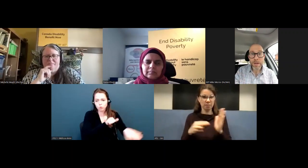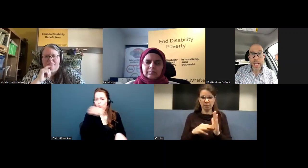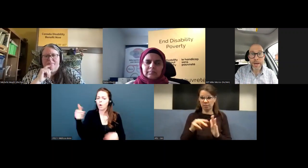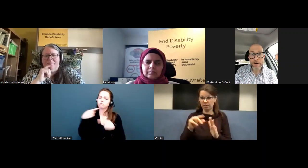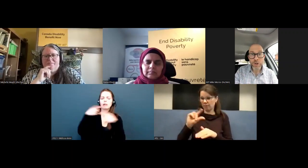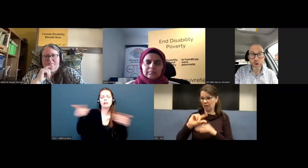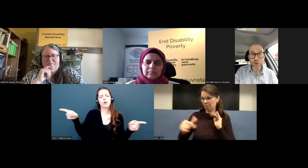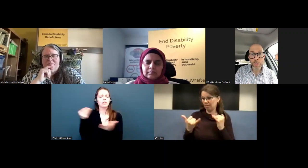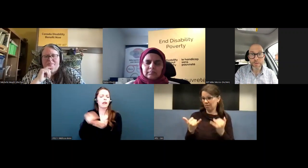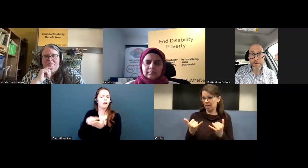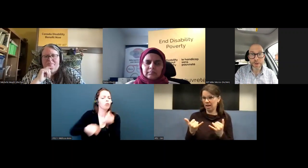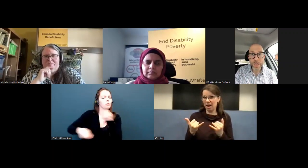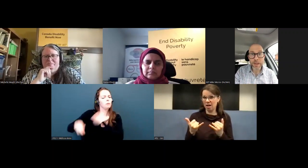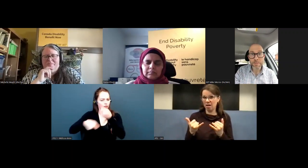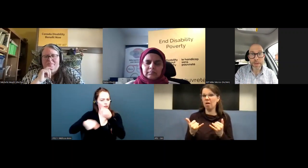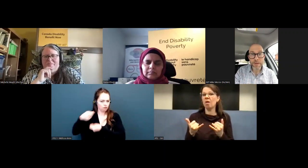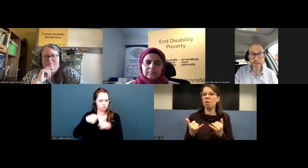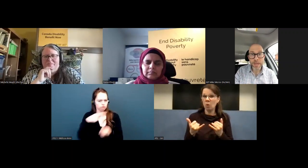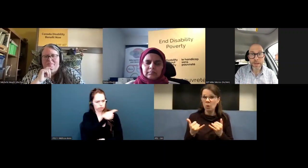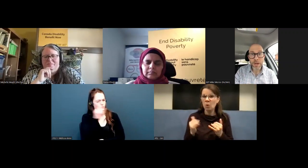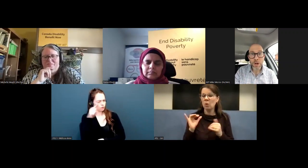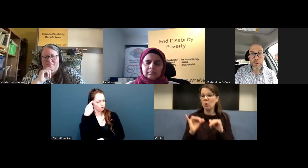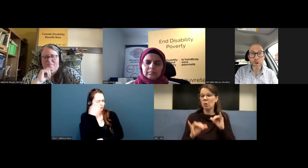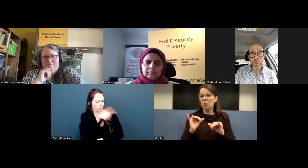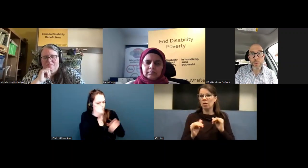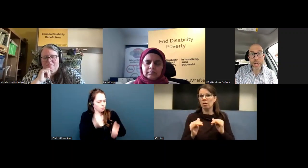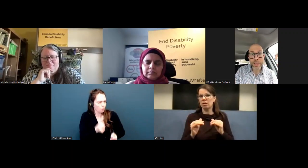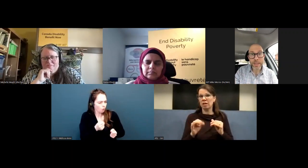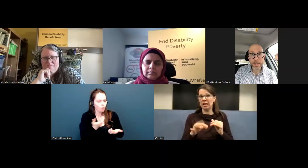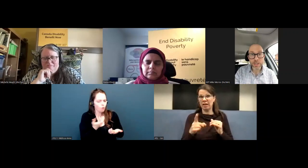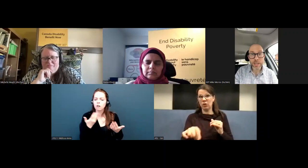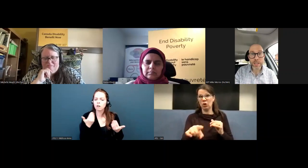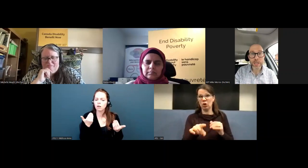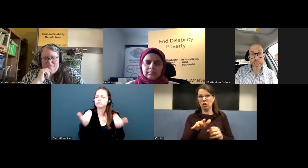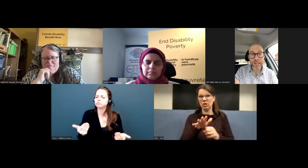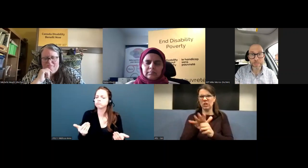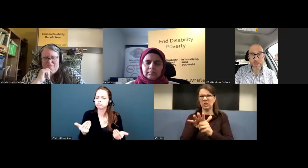AND ENSURE THAT WE FUND THE BENEFIT SO THAT WHEN THE LEGISLATION AND THE AGREEMENTS ARE